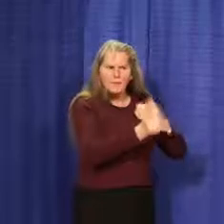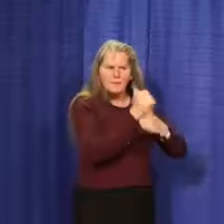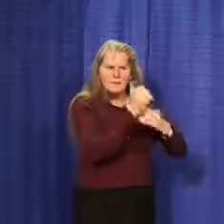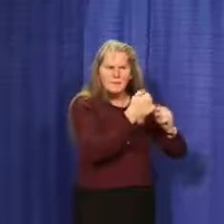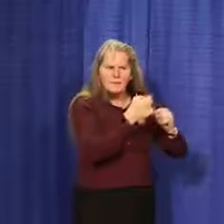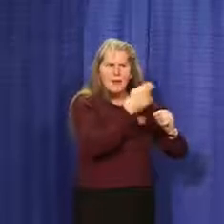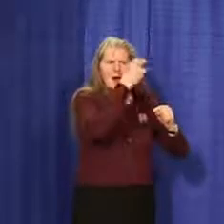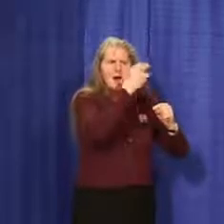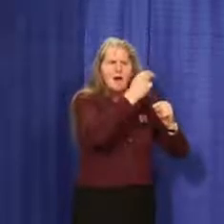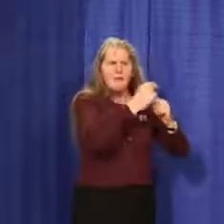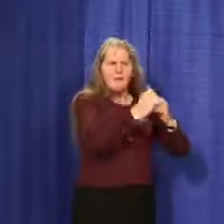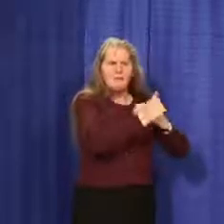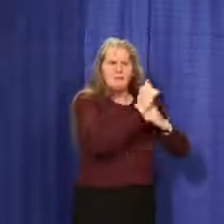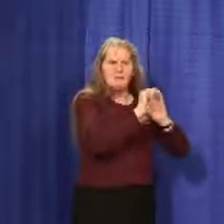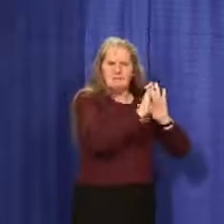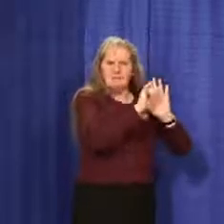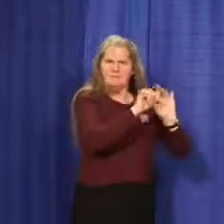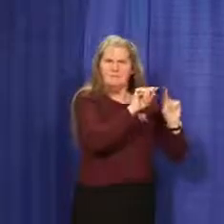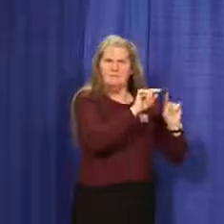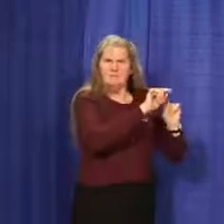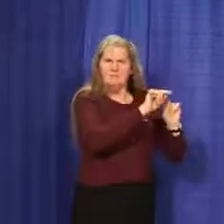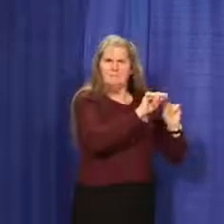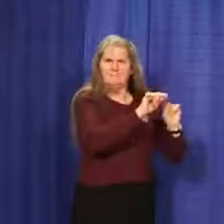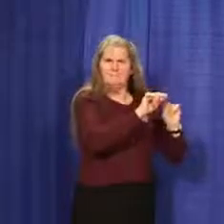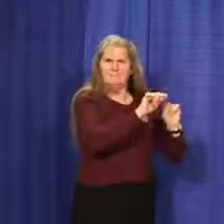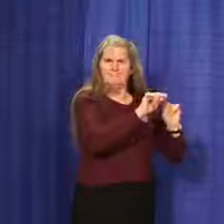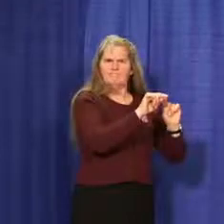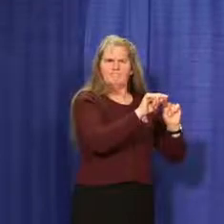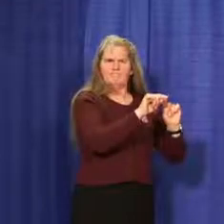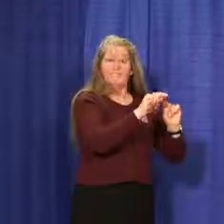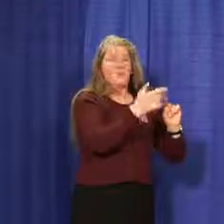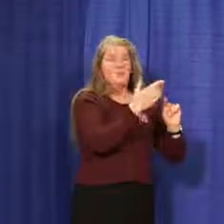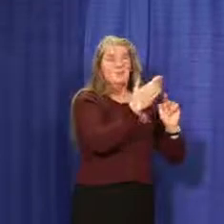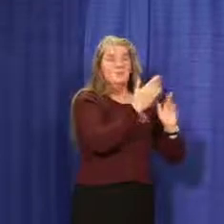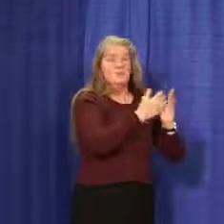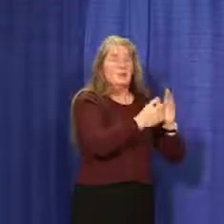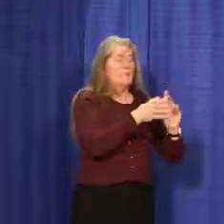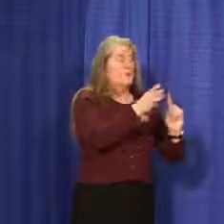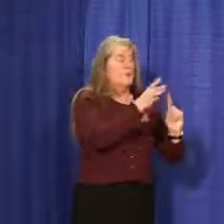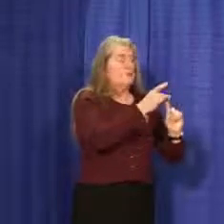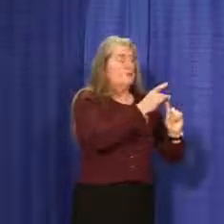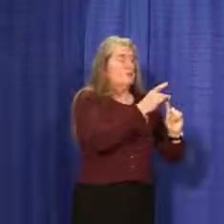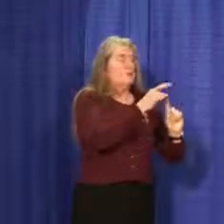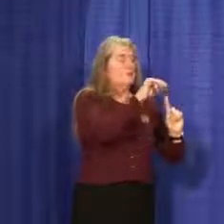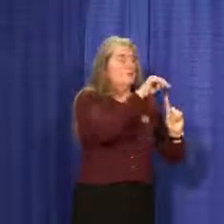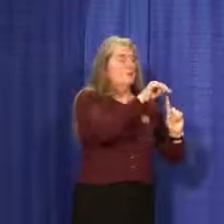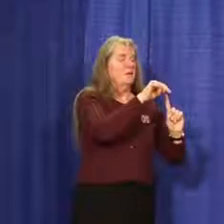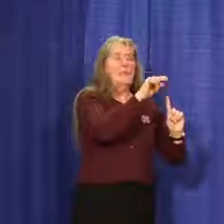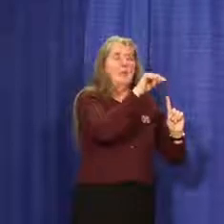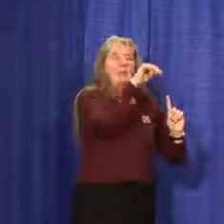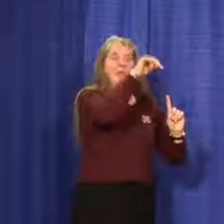contacts or high-risk contact. There are high-risk contacts that are in fact not contacts because they may be said